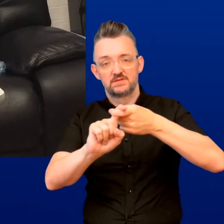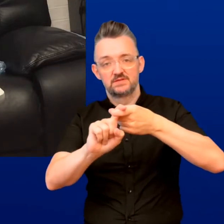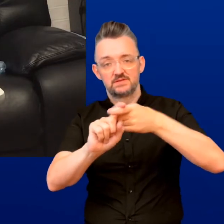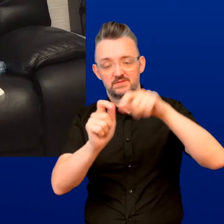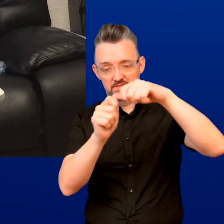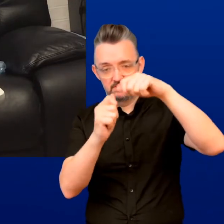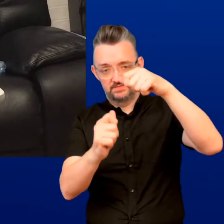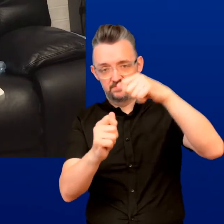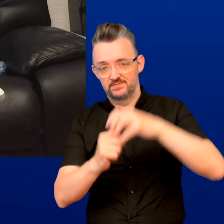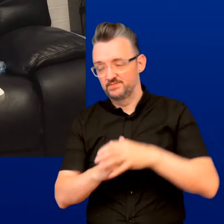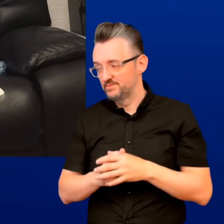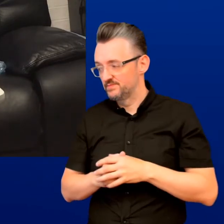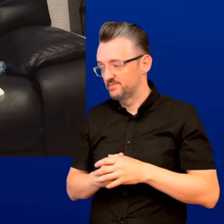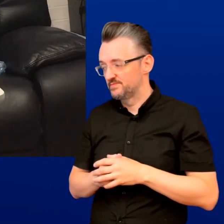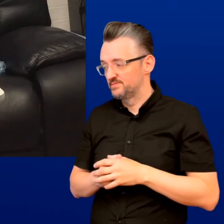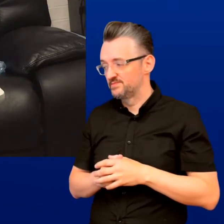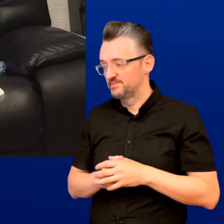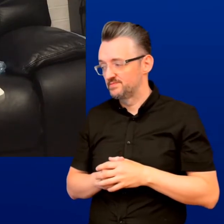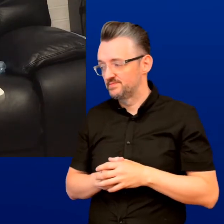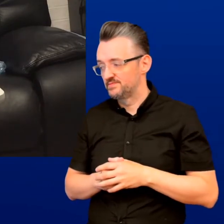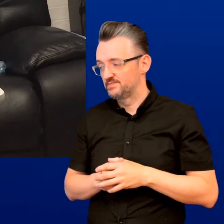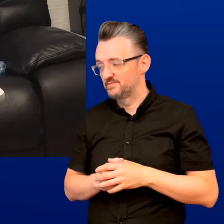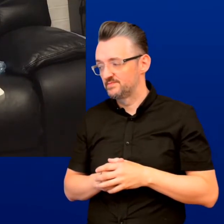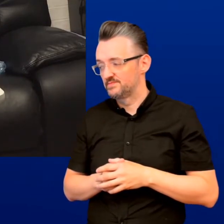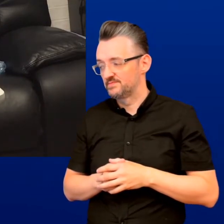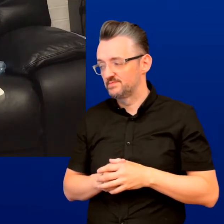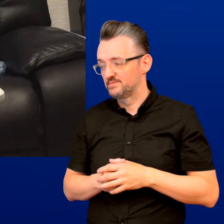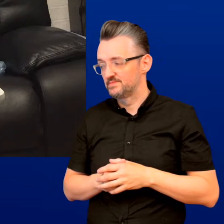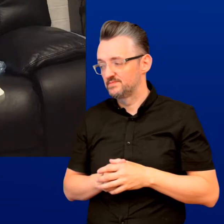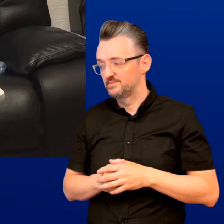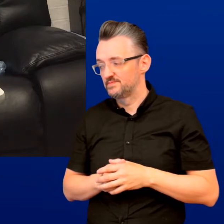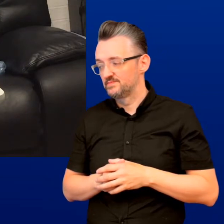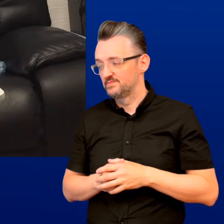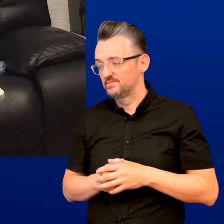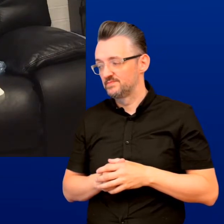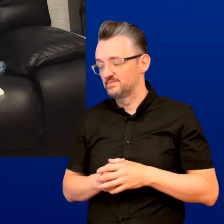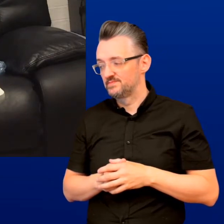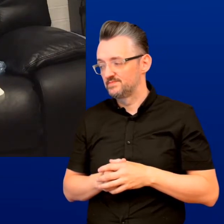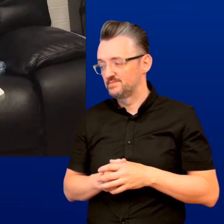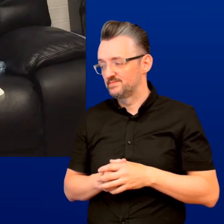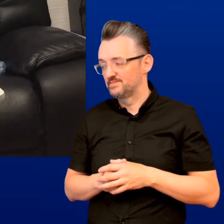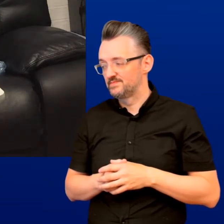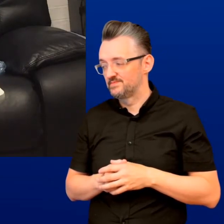(sorry that's the wrong way around) that was for the stencil to be held